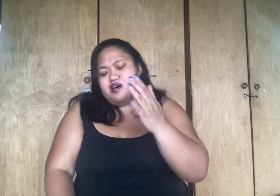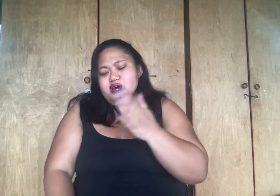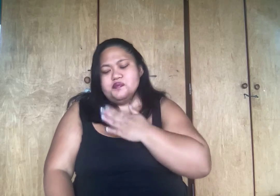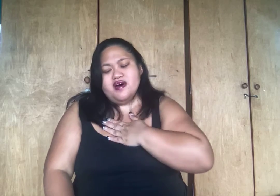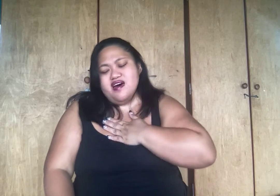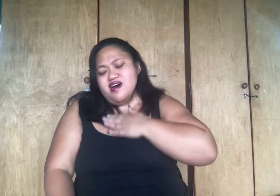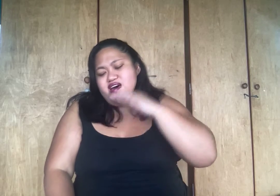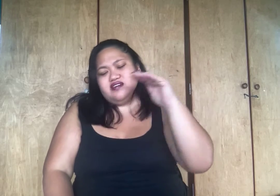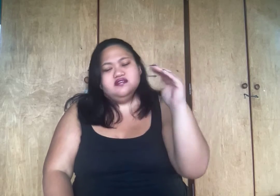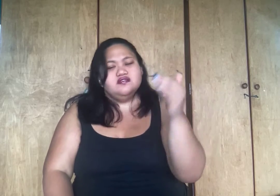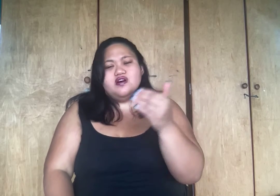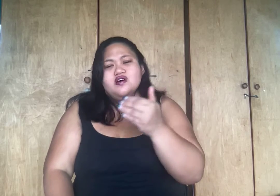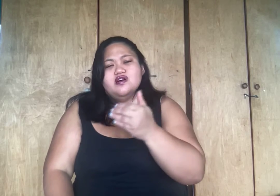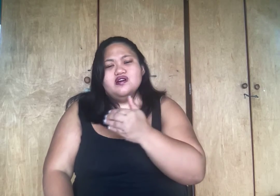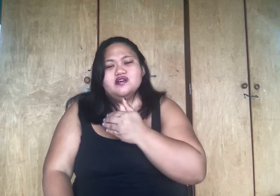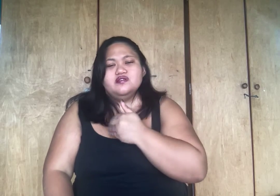... oh my soul ...